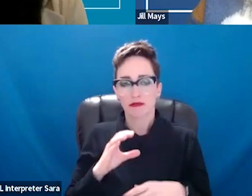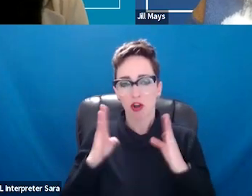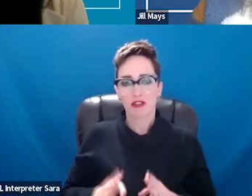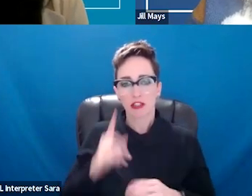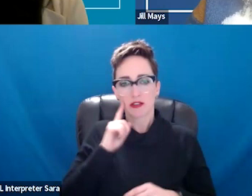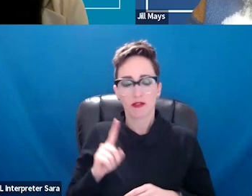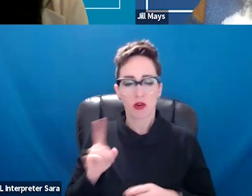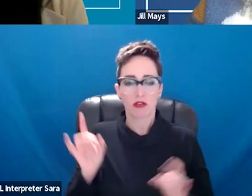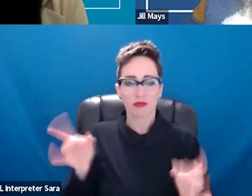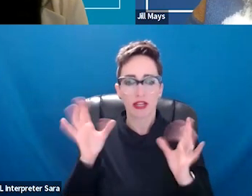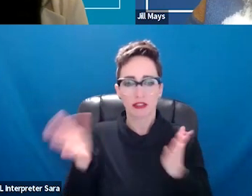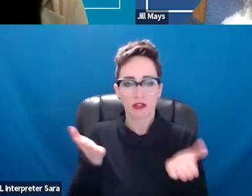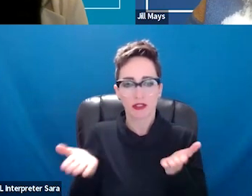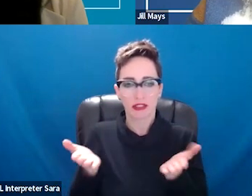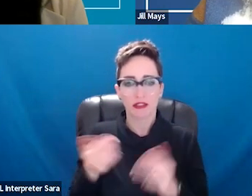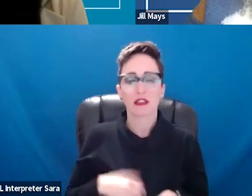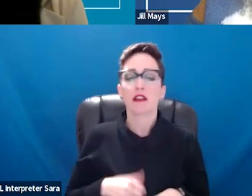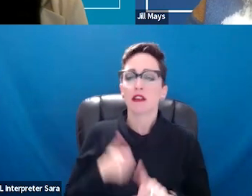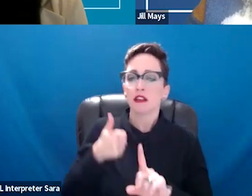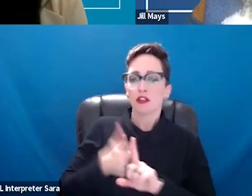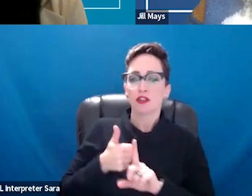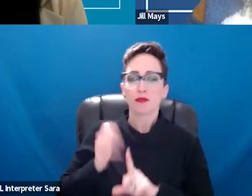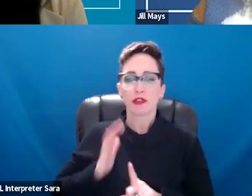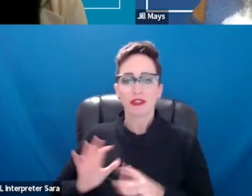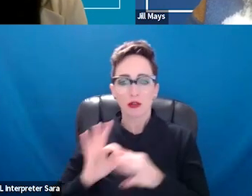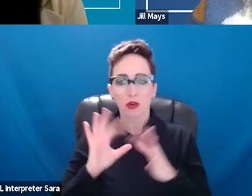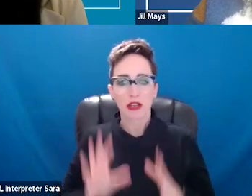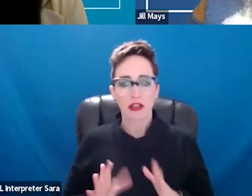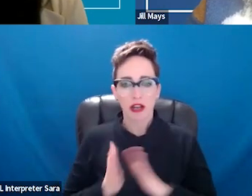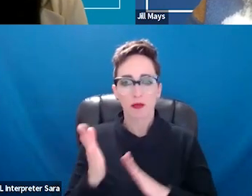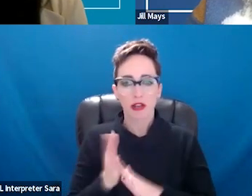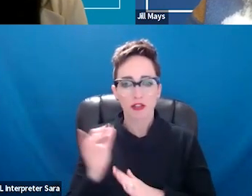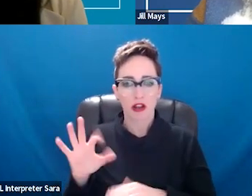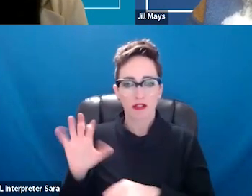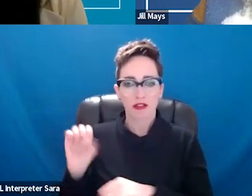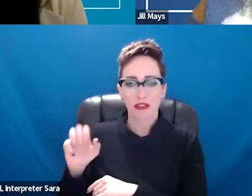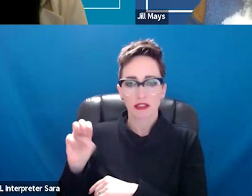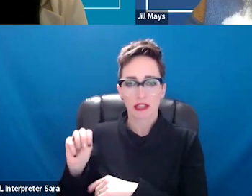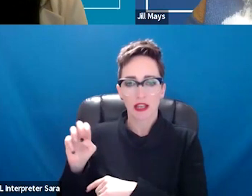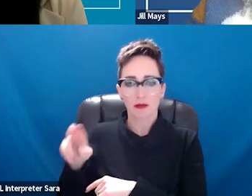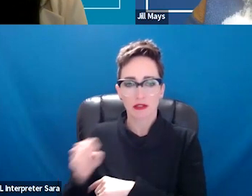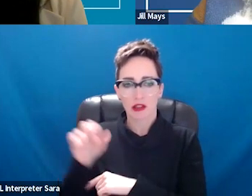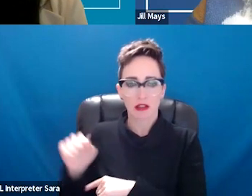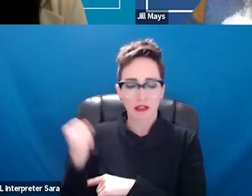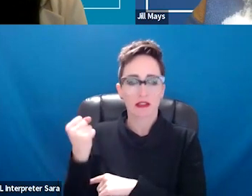Mrs. Mays previously coordinated operation of SAMHSA's Disaster Distress Helpline Core Regional Call